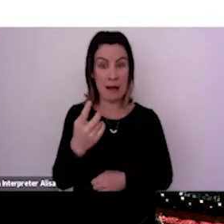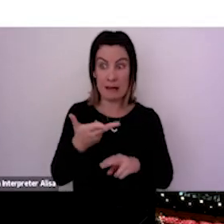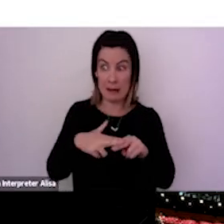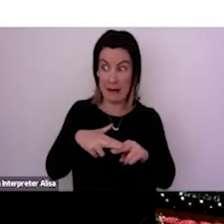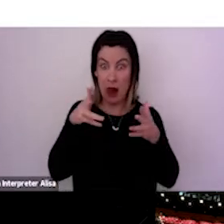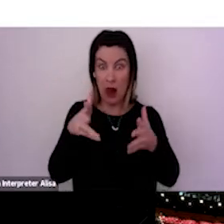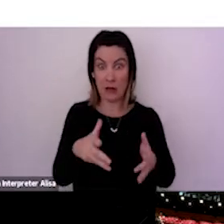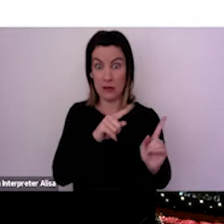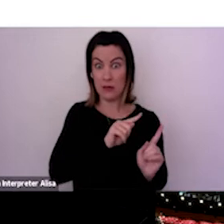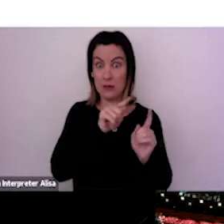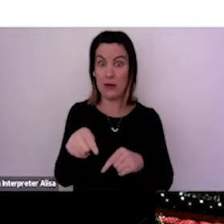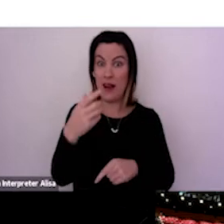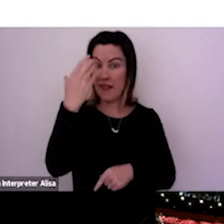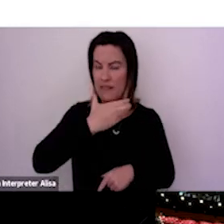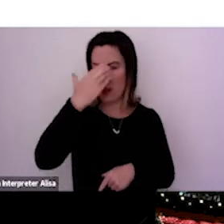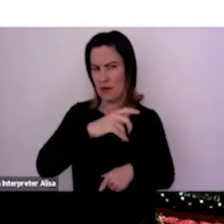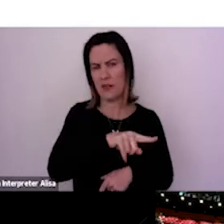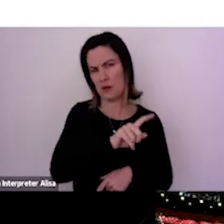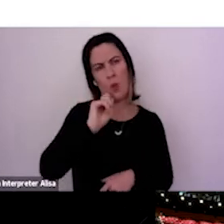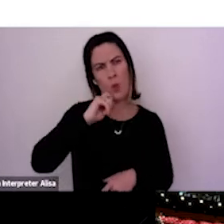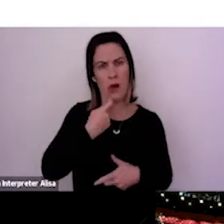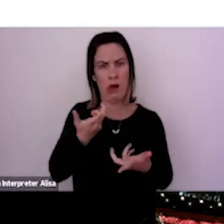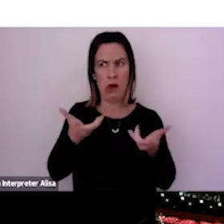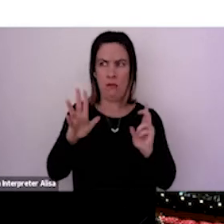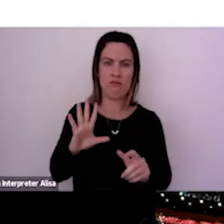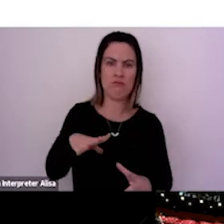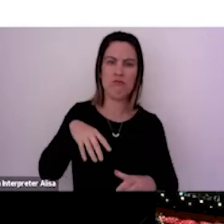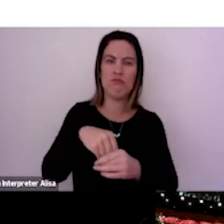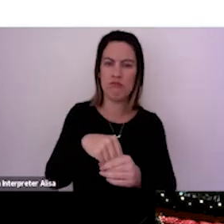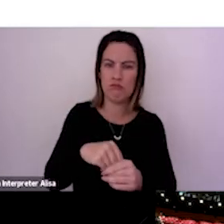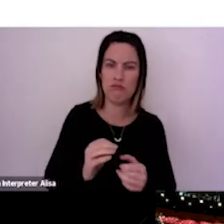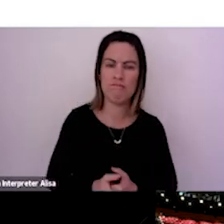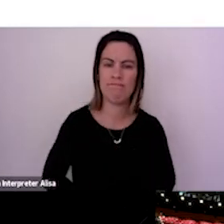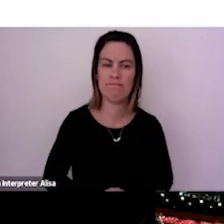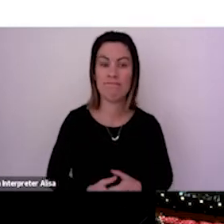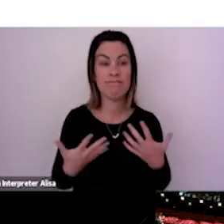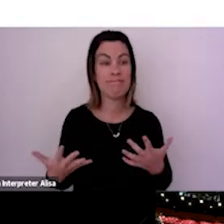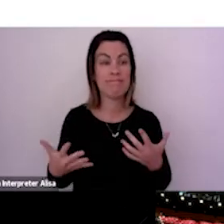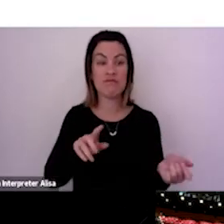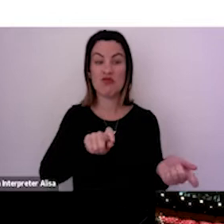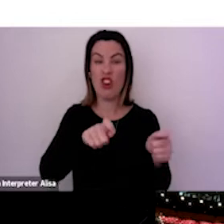So, in terms of how lockdowns are affecting us, we asked people a number of situations